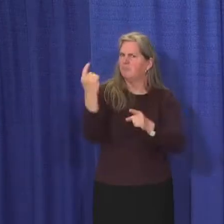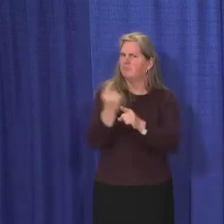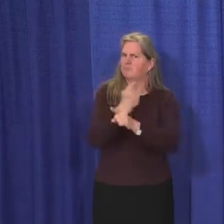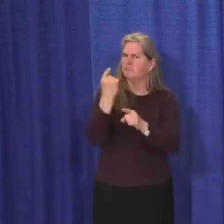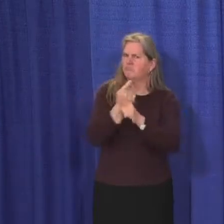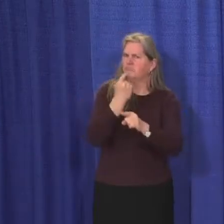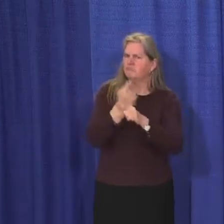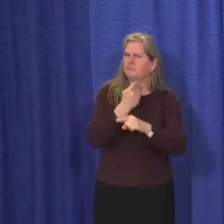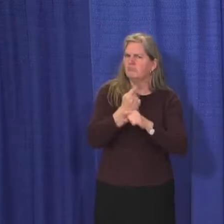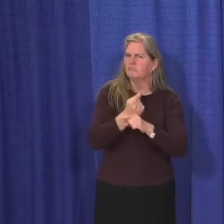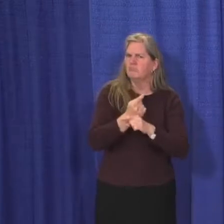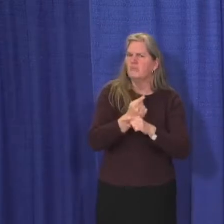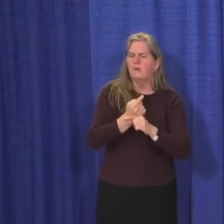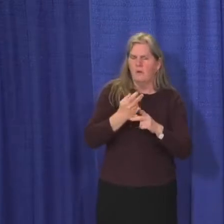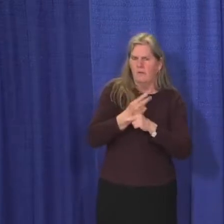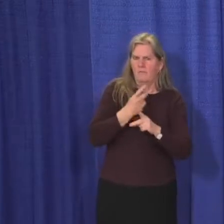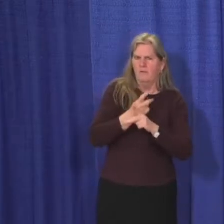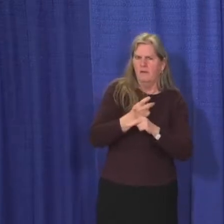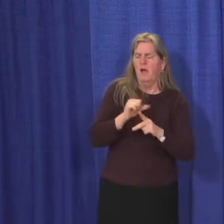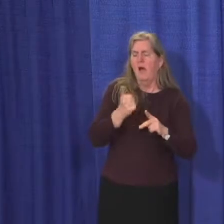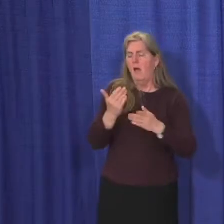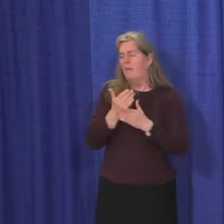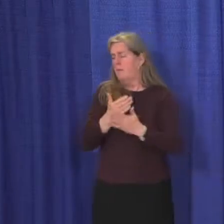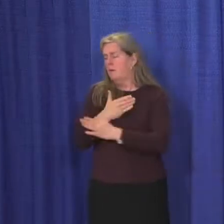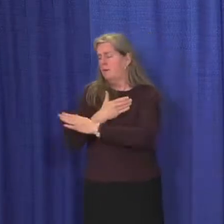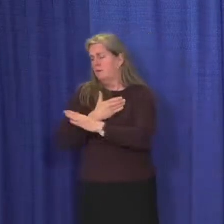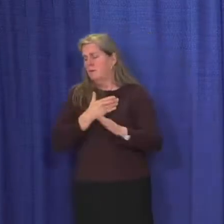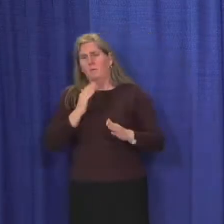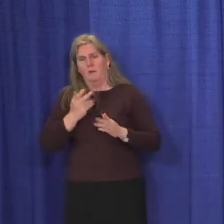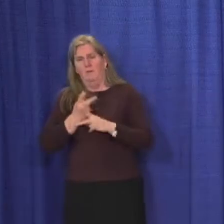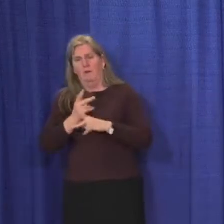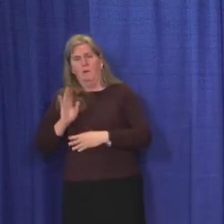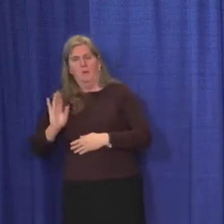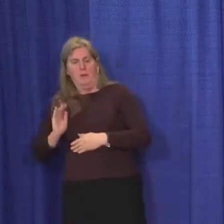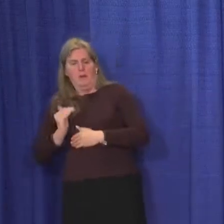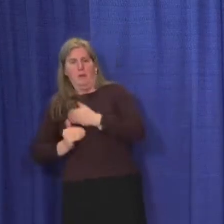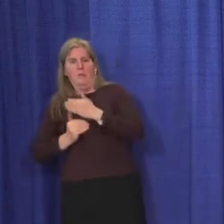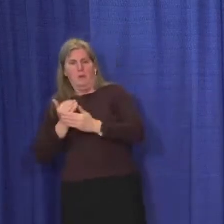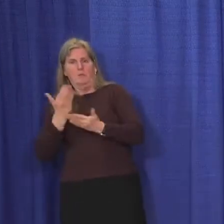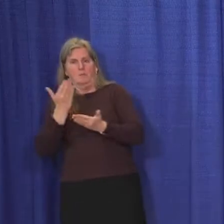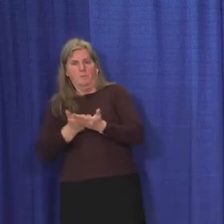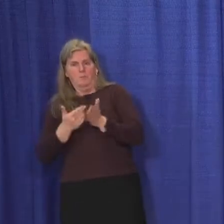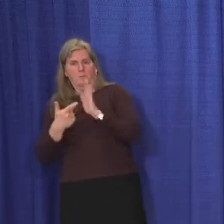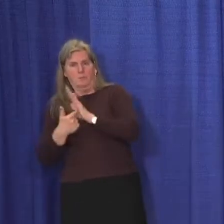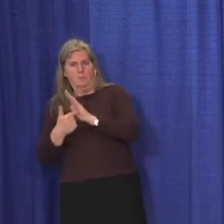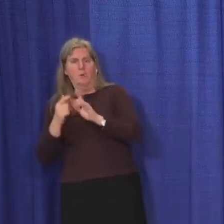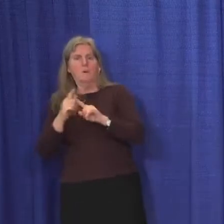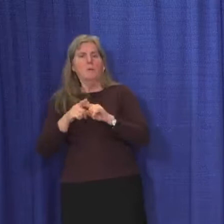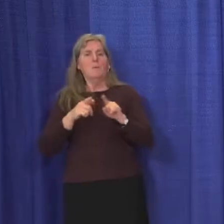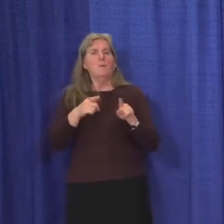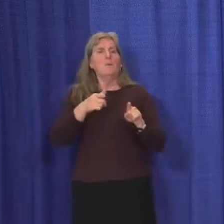will continue to improve it as other jurisdictions develop their own process.